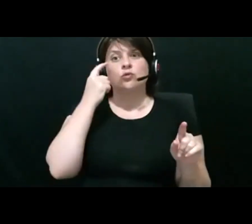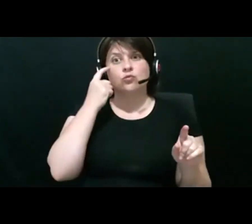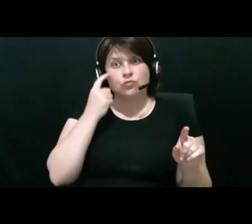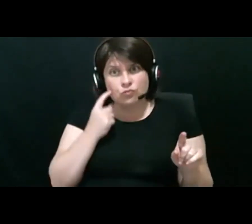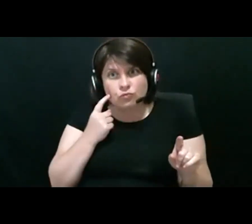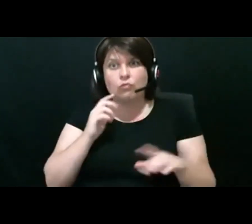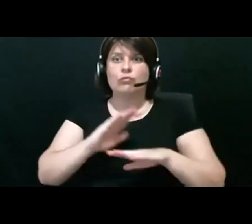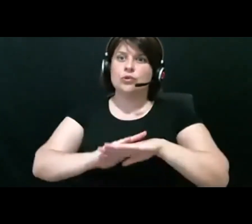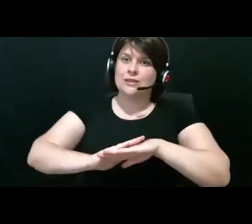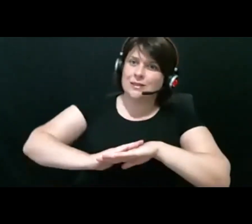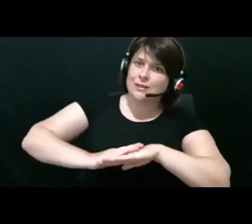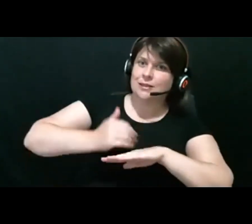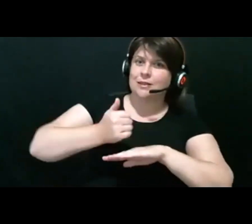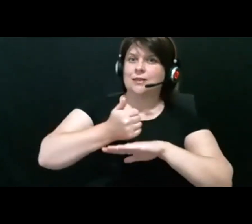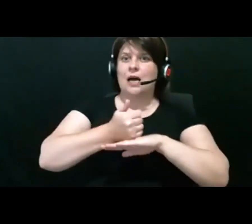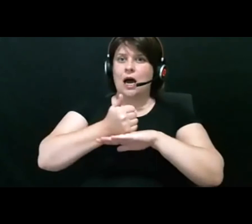You just need to be mindful of how you use them.